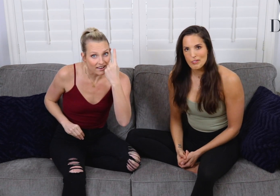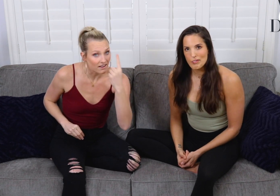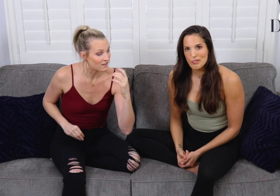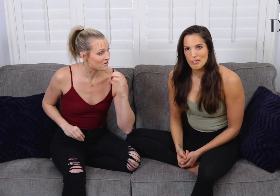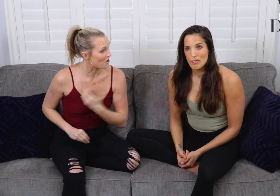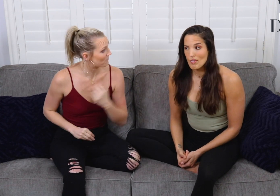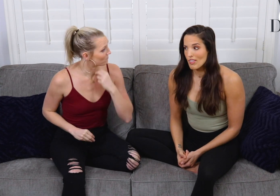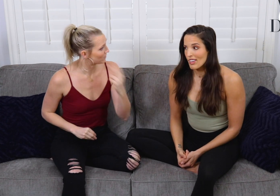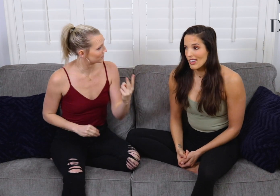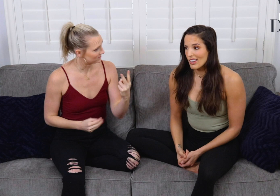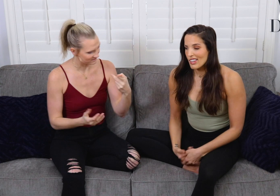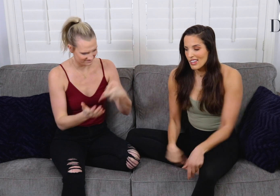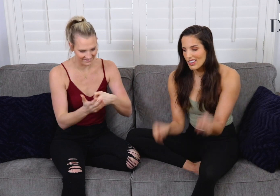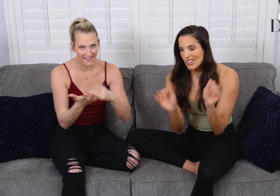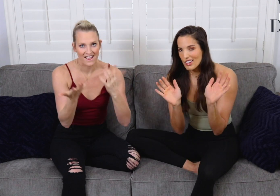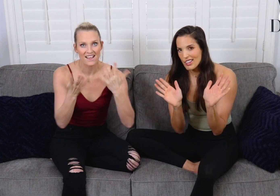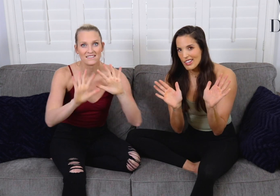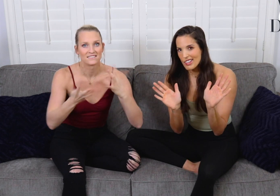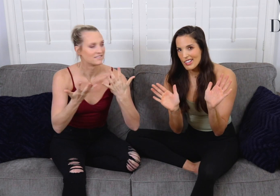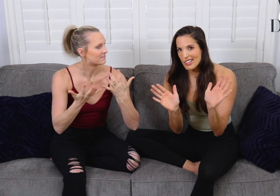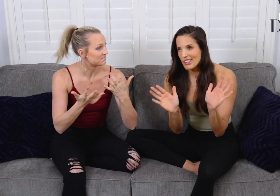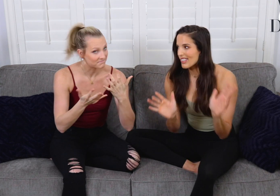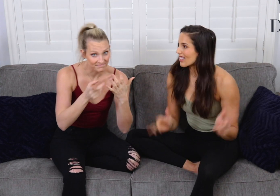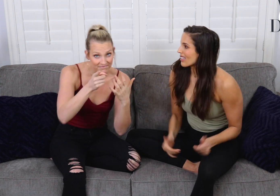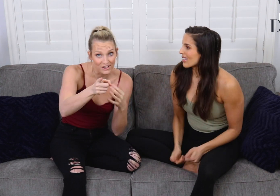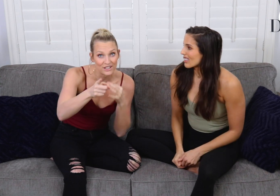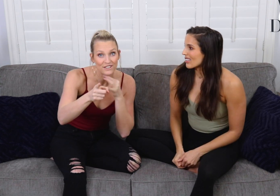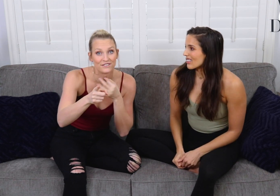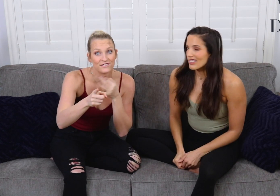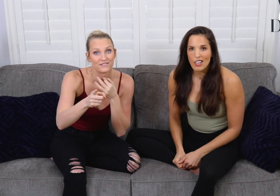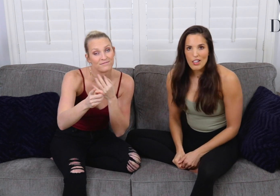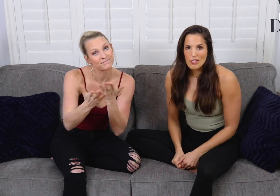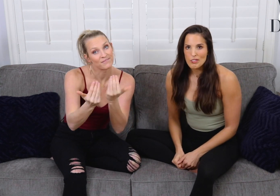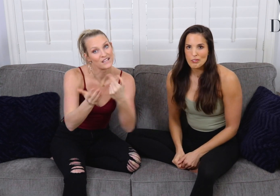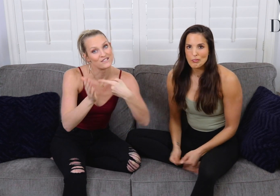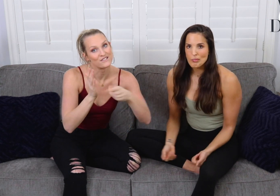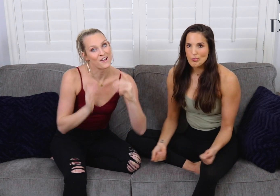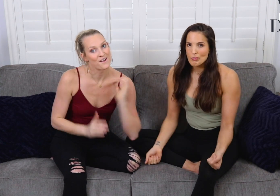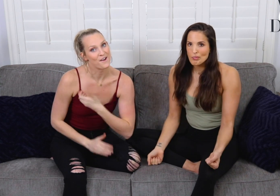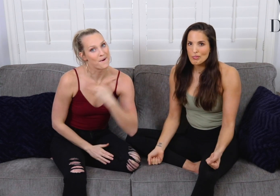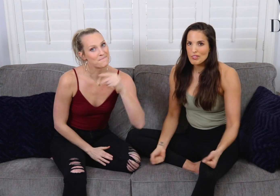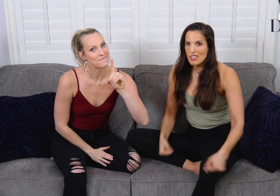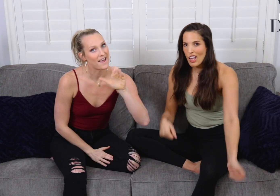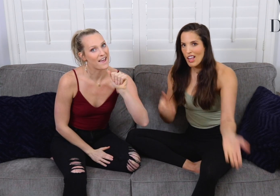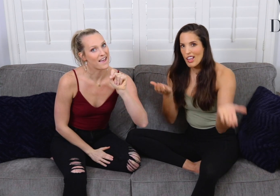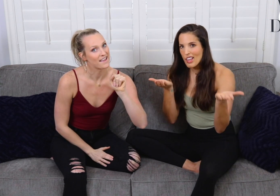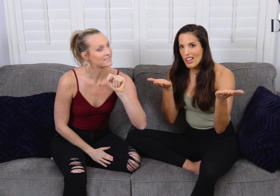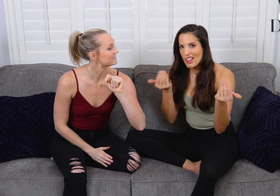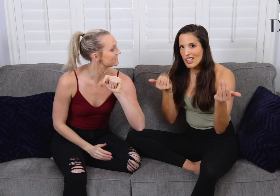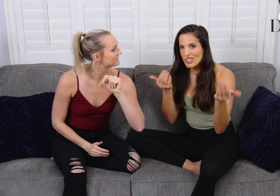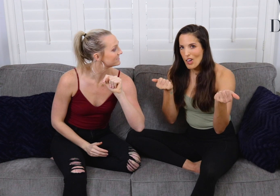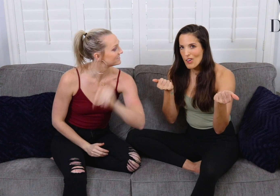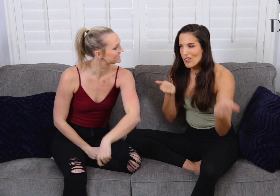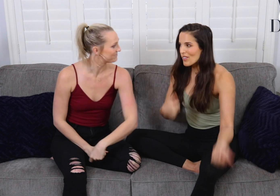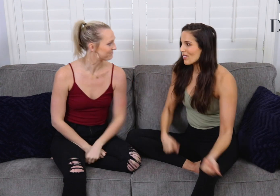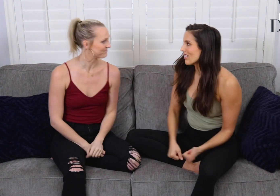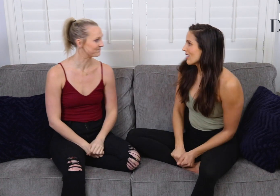But get this... our voices are in our hands. are you curious? Come check out our podcast. Let's go.